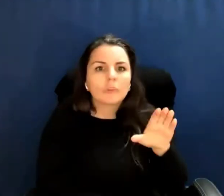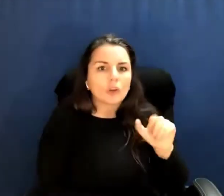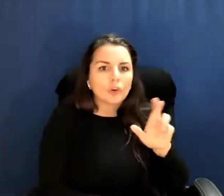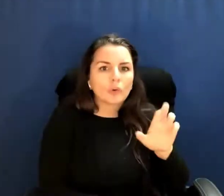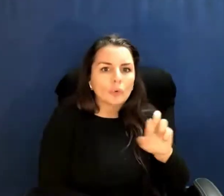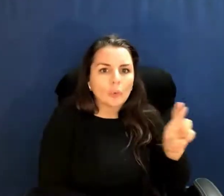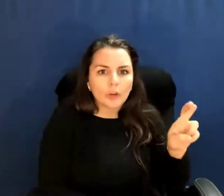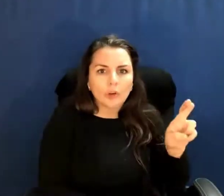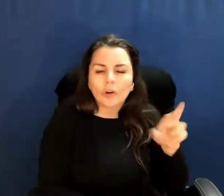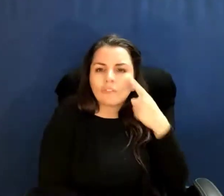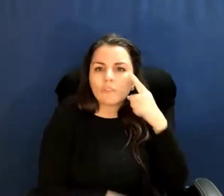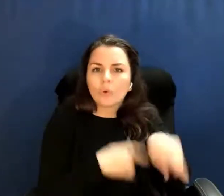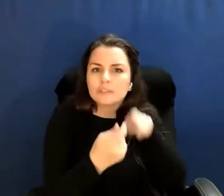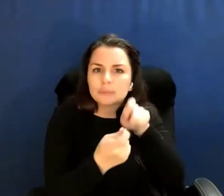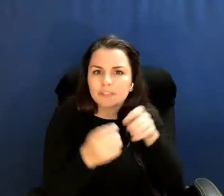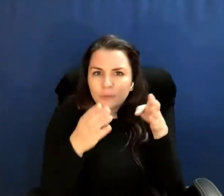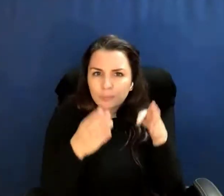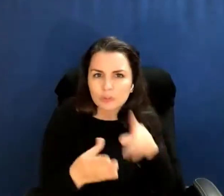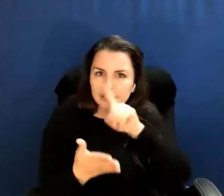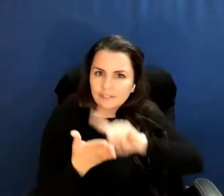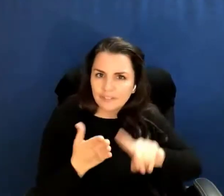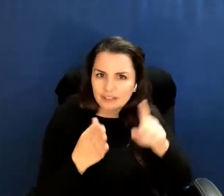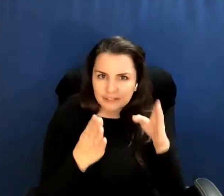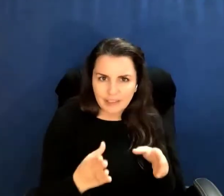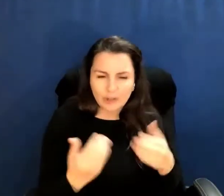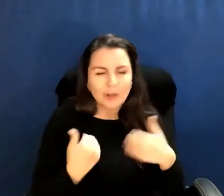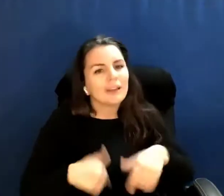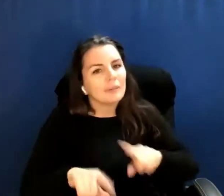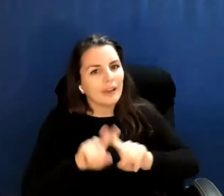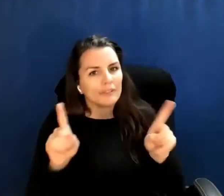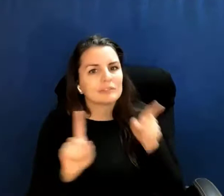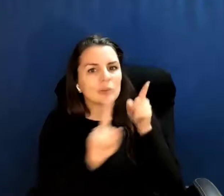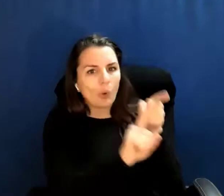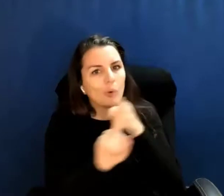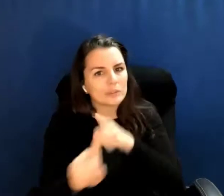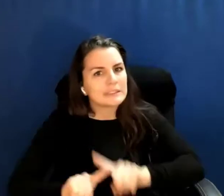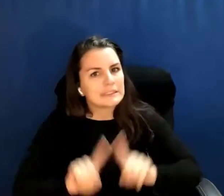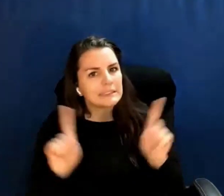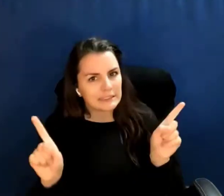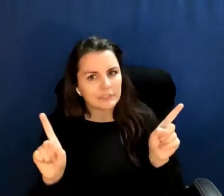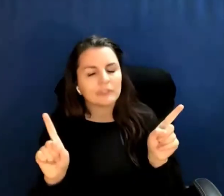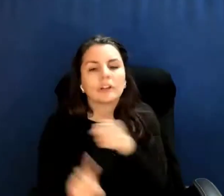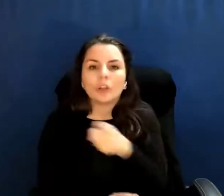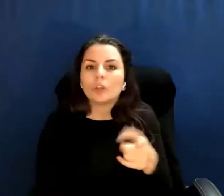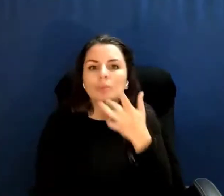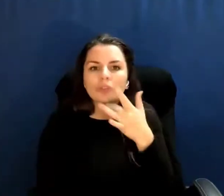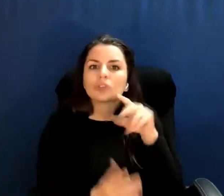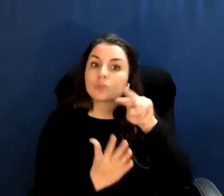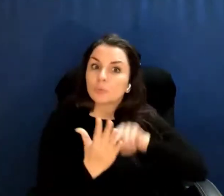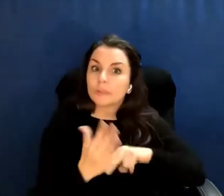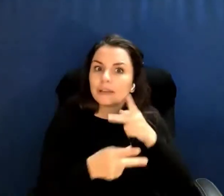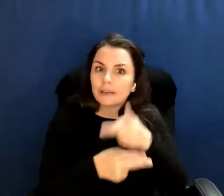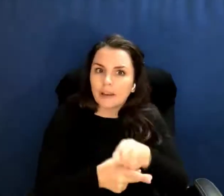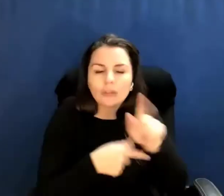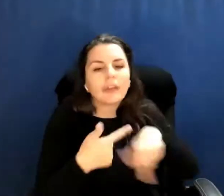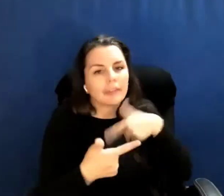So, they definitely have different goals and that's definitely something you'd want to read the announcements carefully and talk to the programs about. Sheri Cummins: Absolutely.